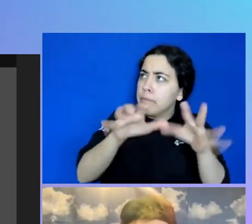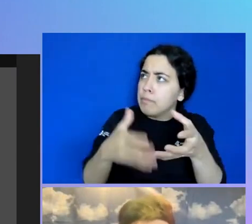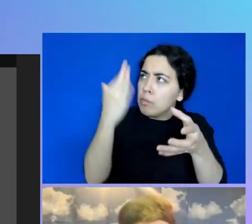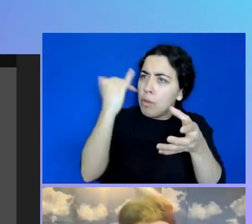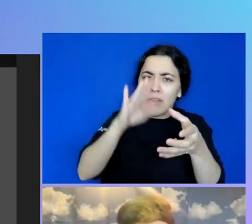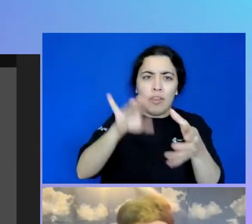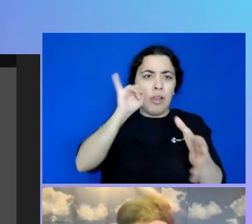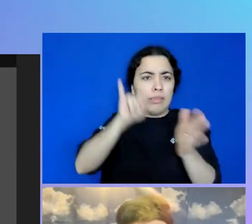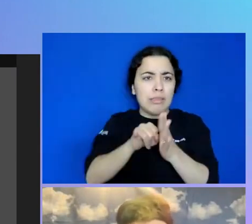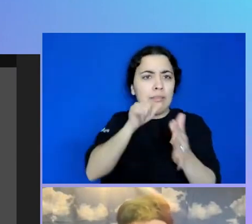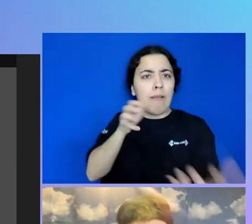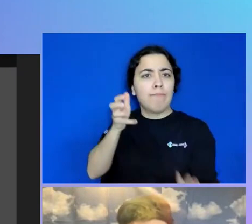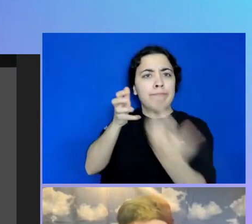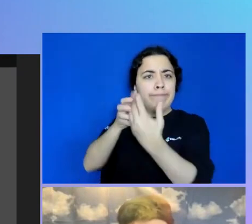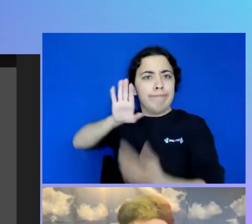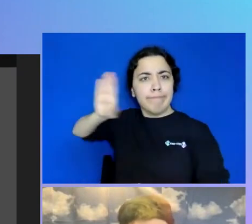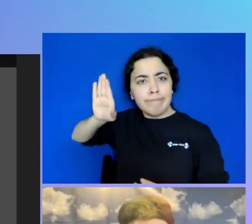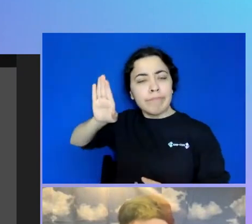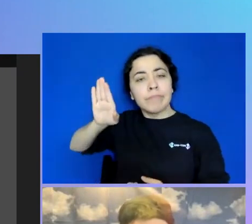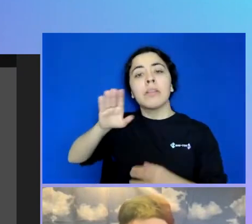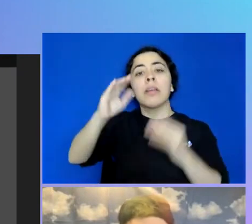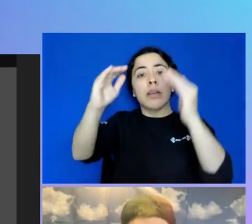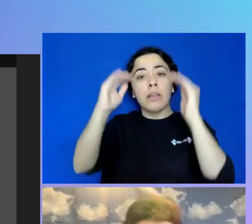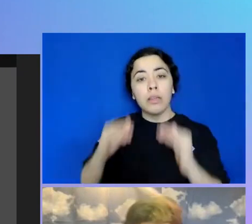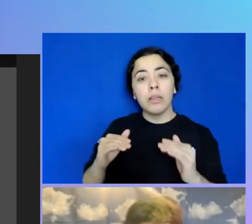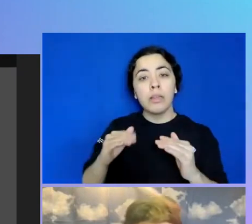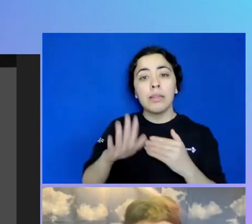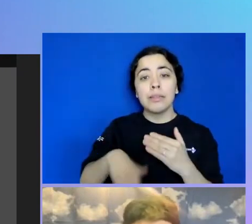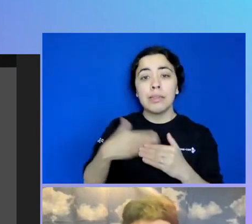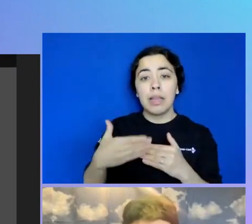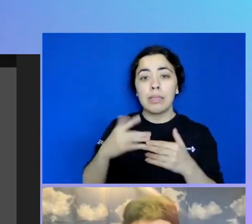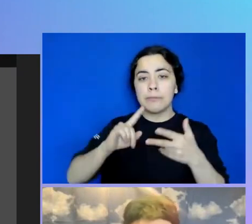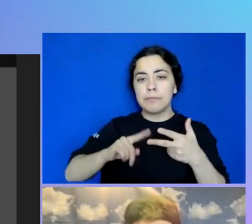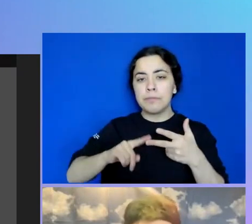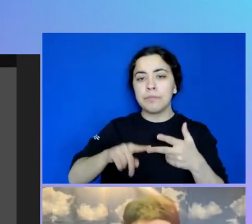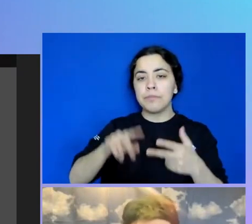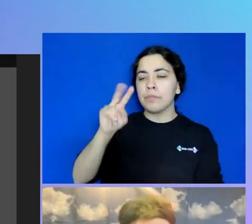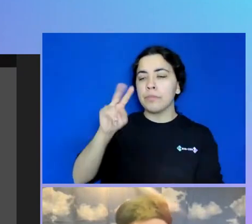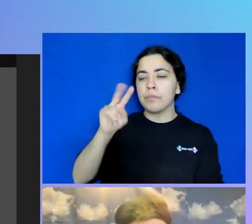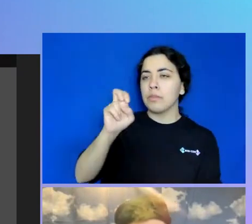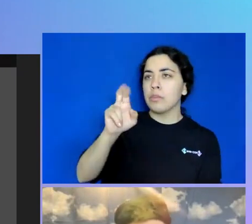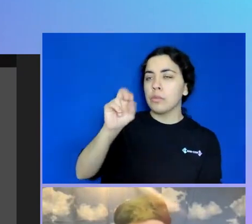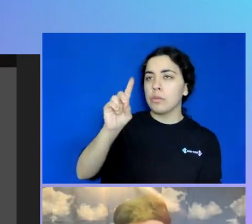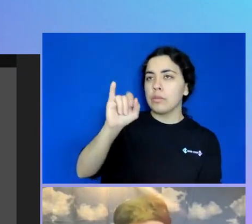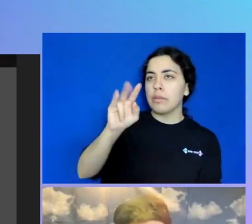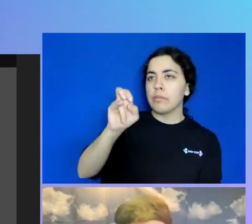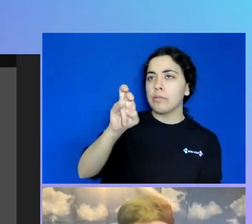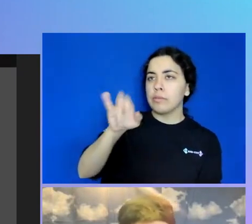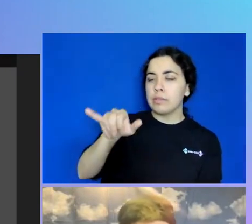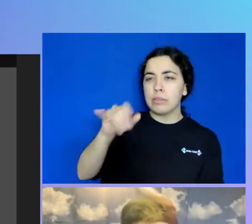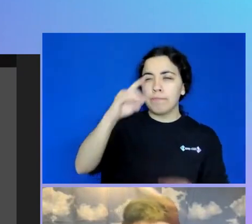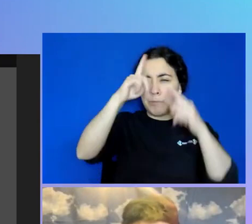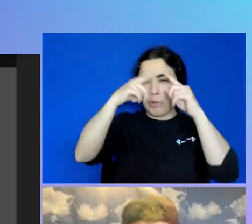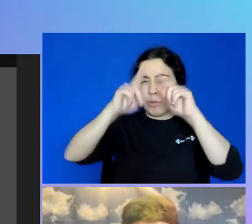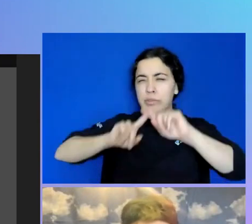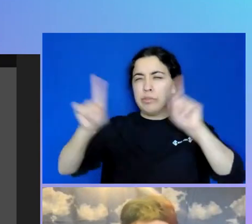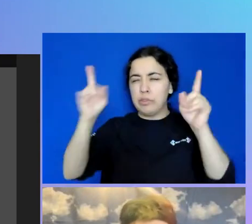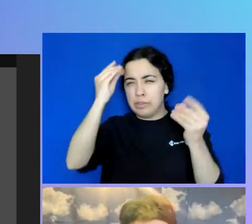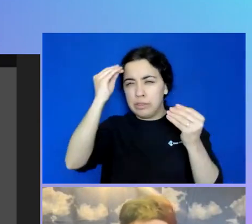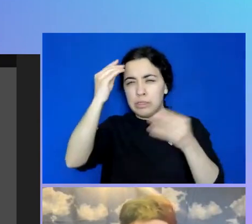time I would like to cover. And I am a neurodiverse person. It's just about different ways of